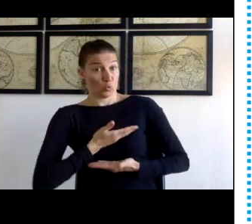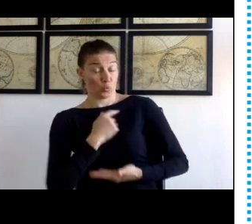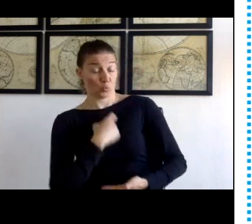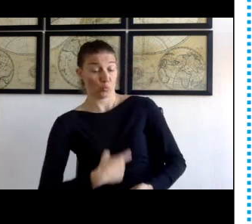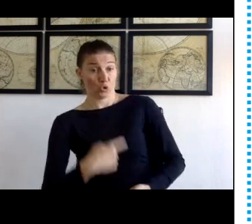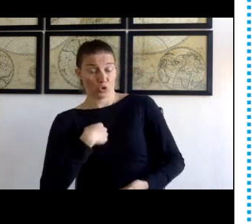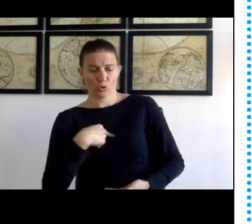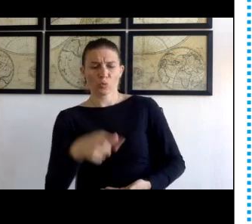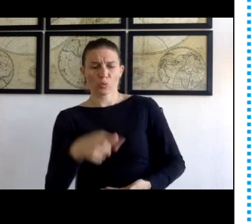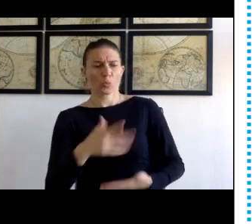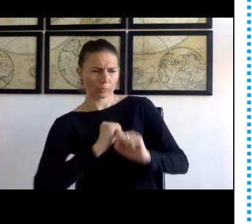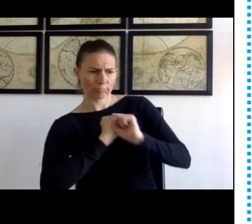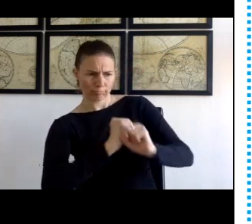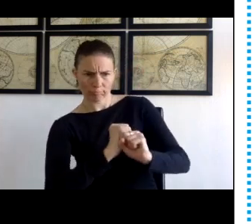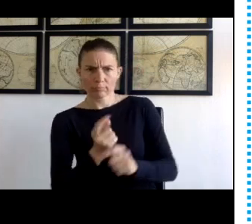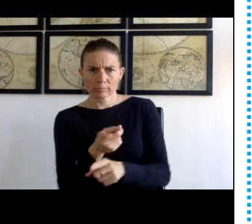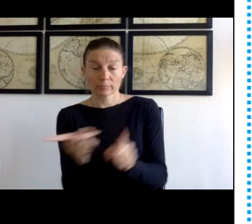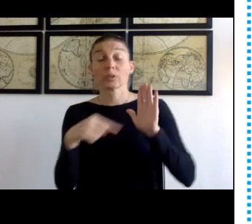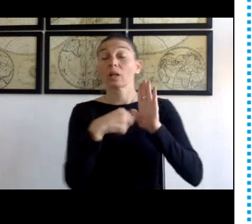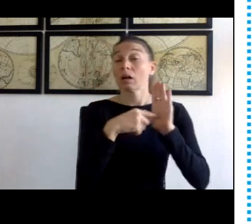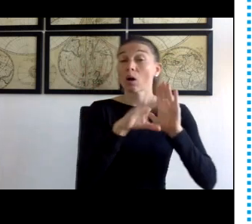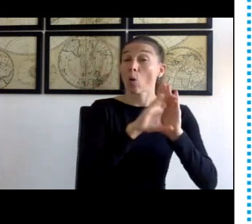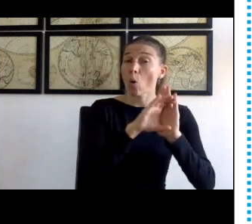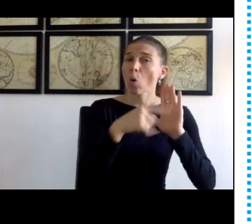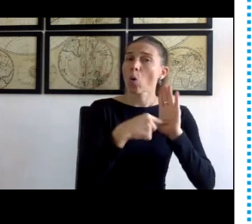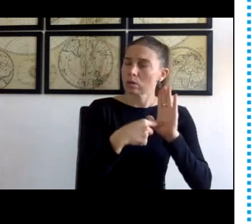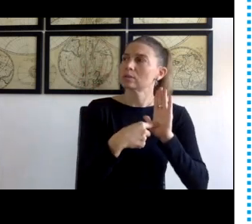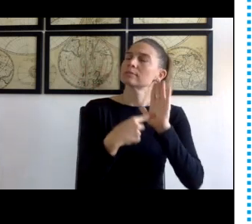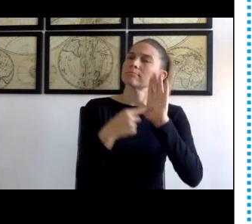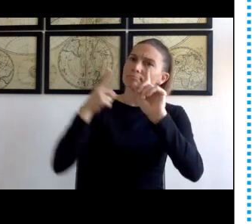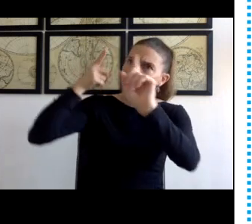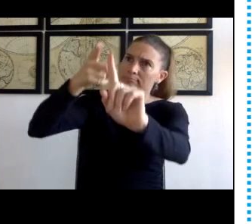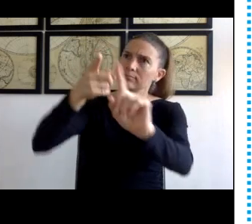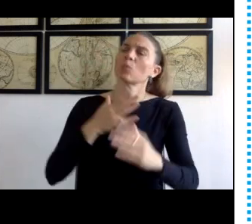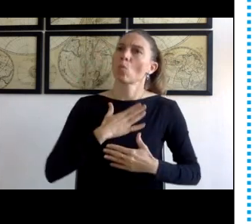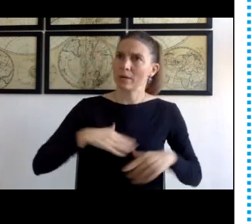the Code aims at ensuring the same protection across the EU